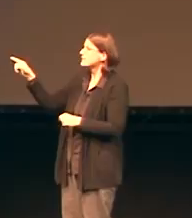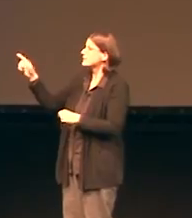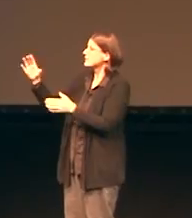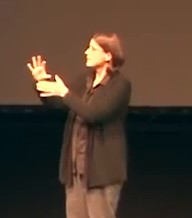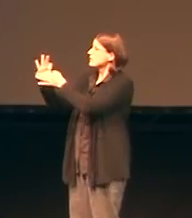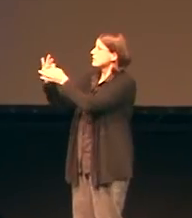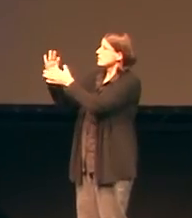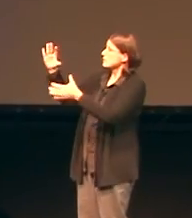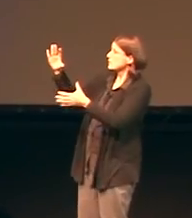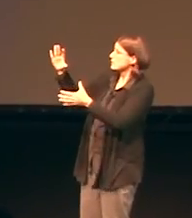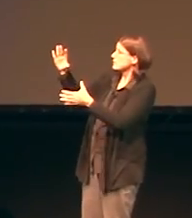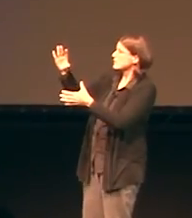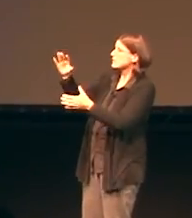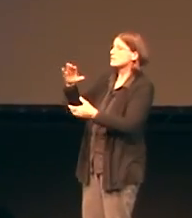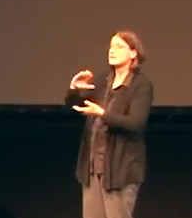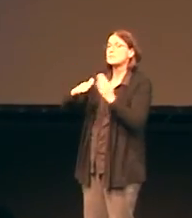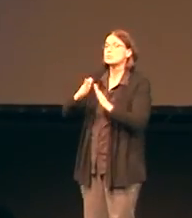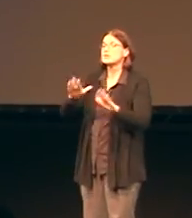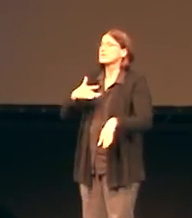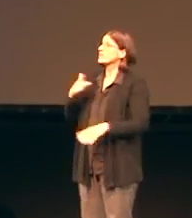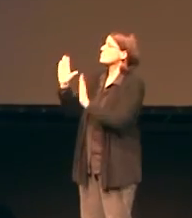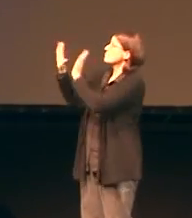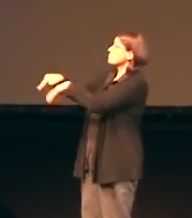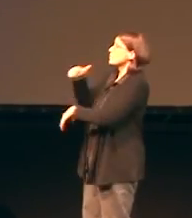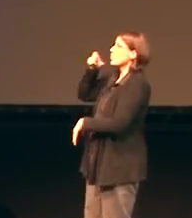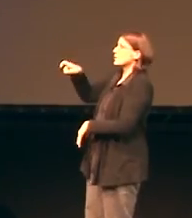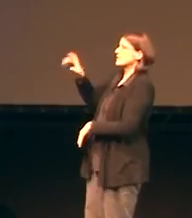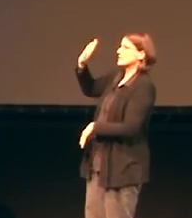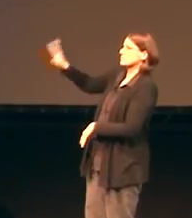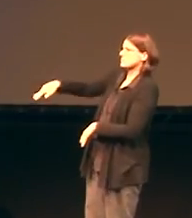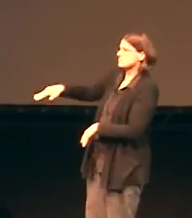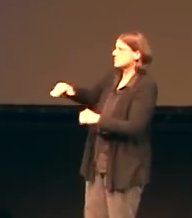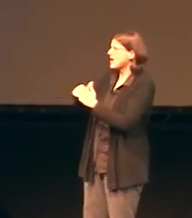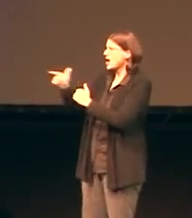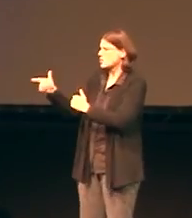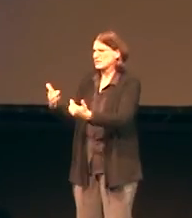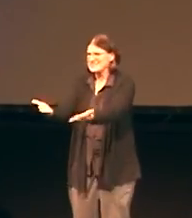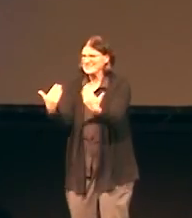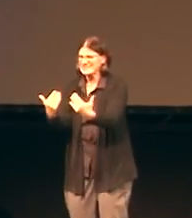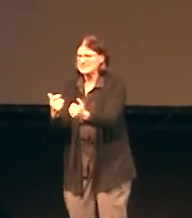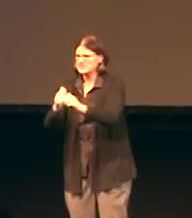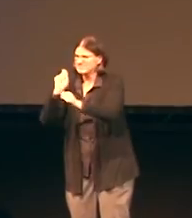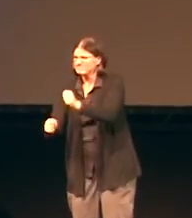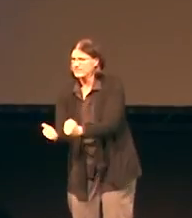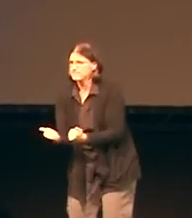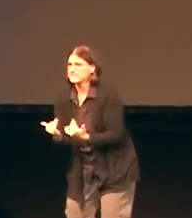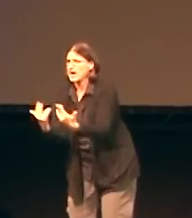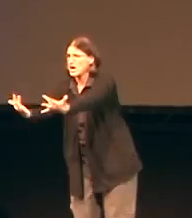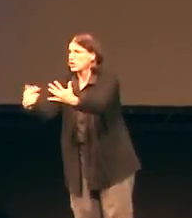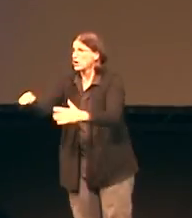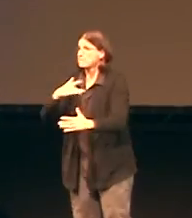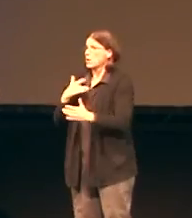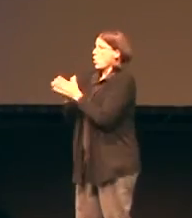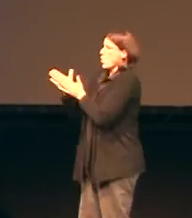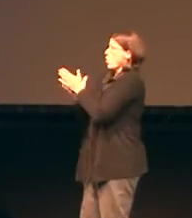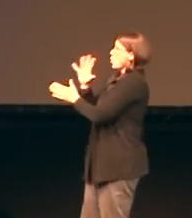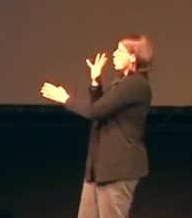NAD, you know, will, how they will start the fire